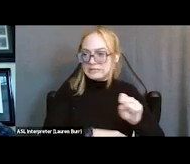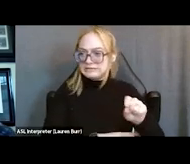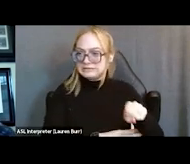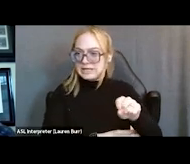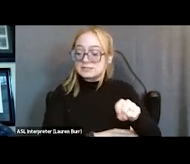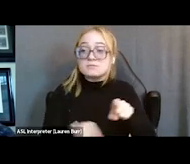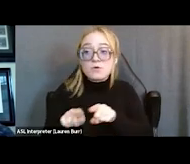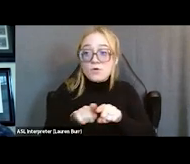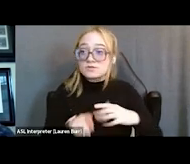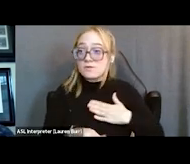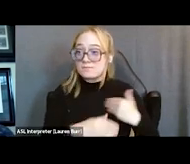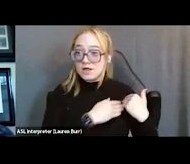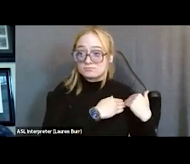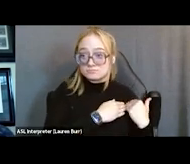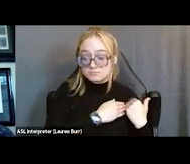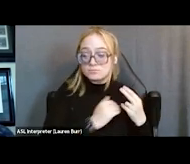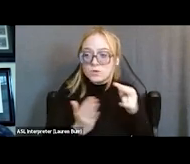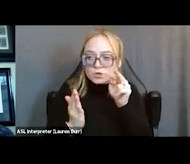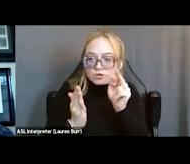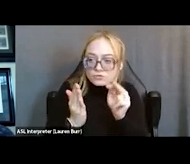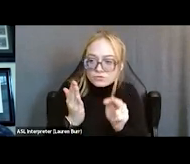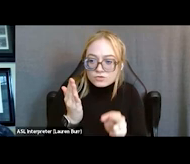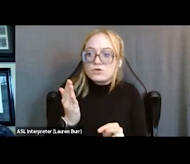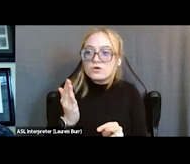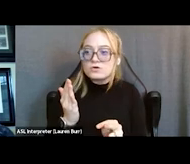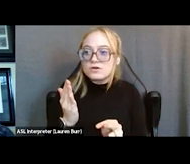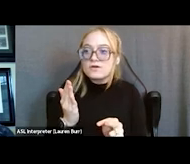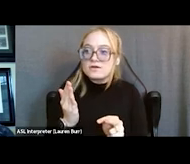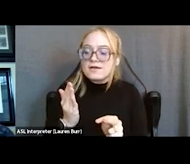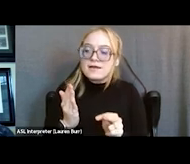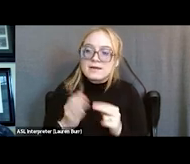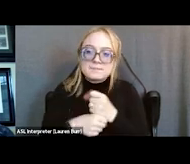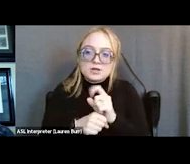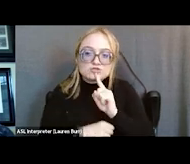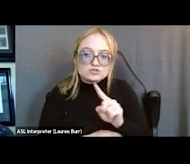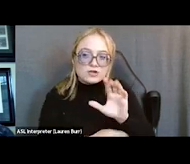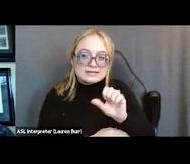my job is also to look and kind of screen the case to ensure that that individual is also applying